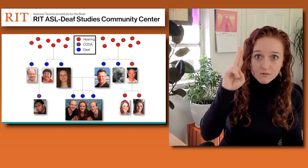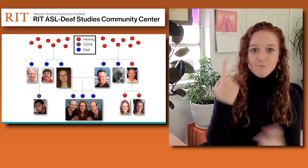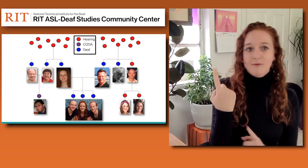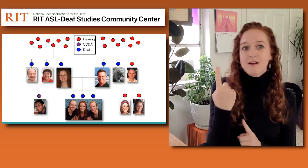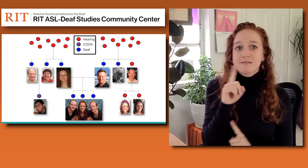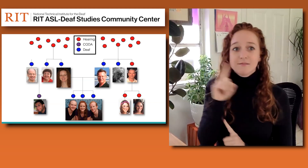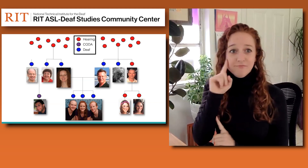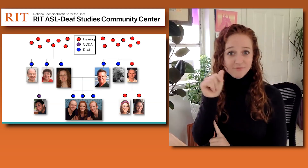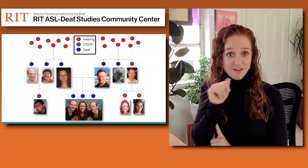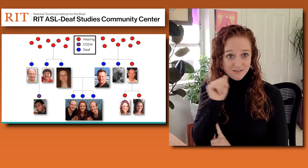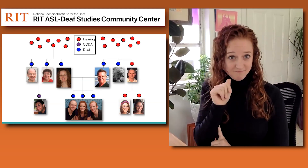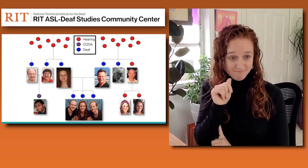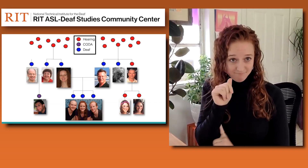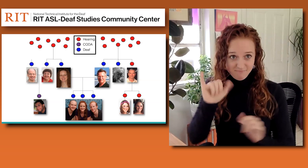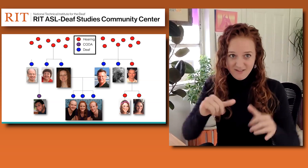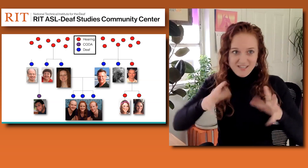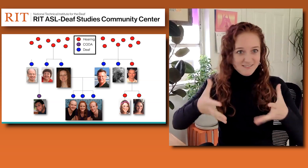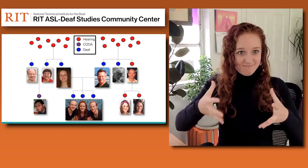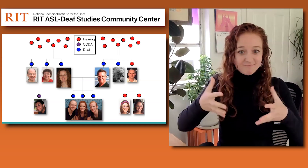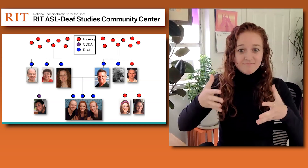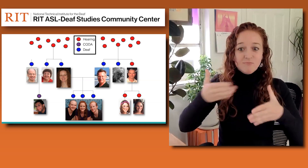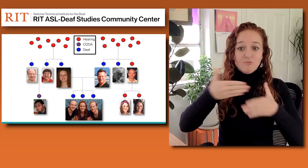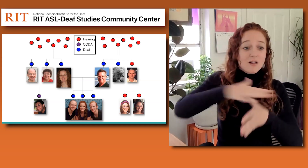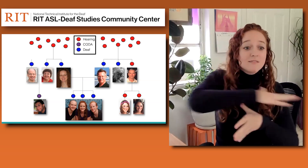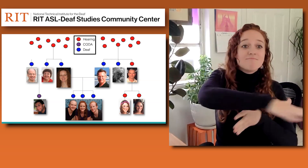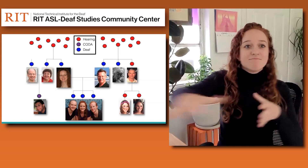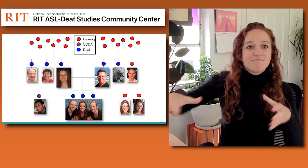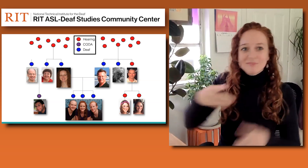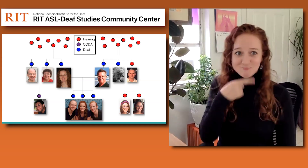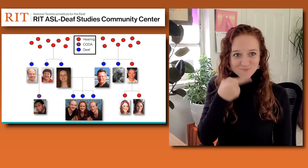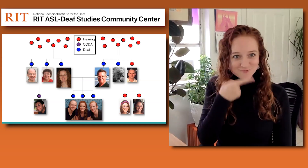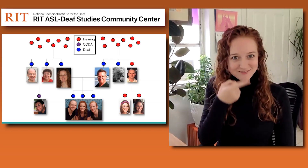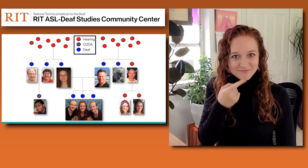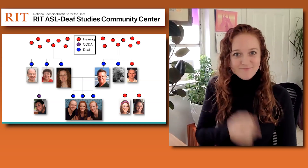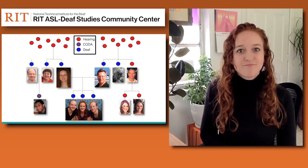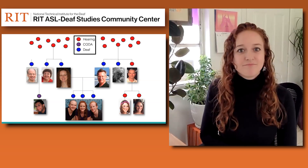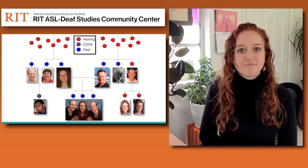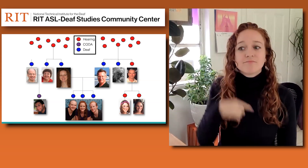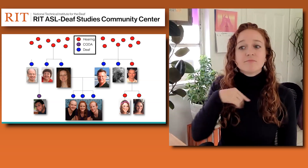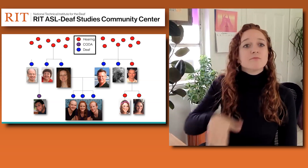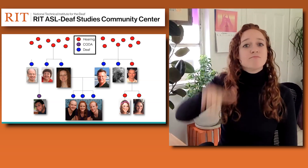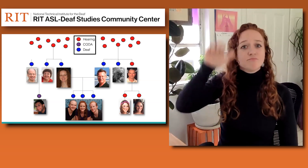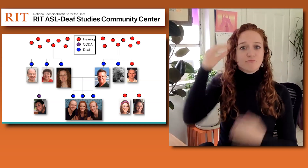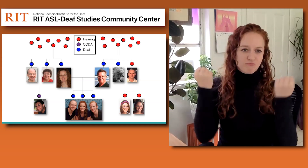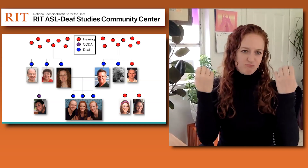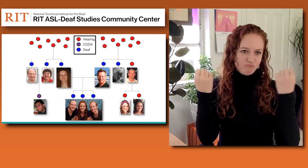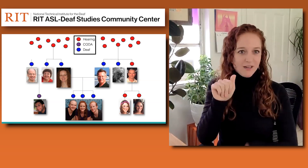I have two deaf uncles and one deaf aunt. And the rest of my family all can hear.